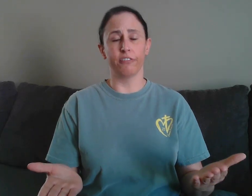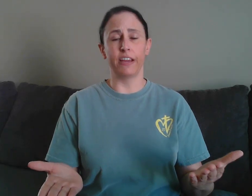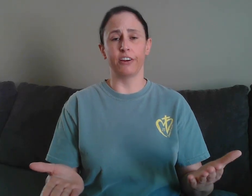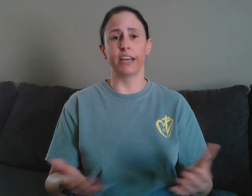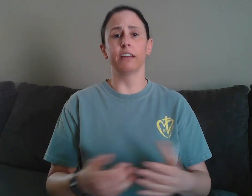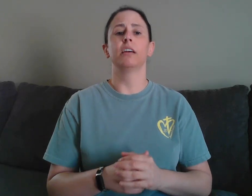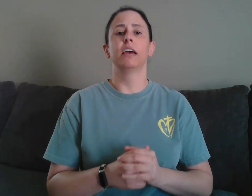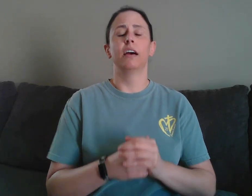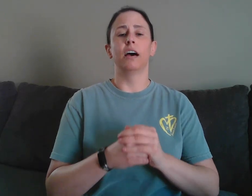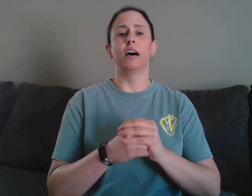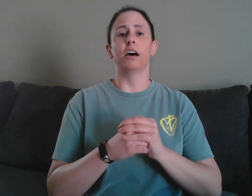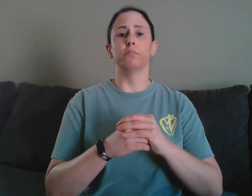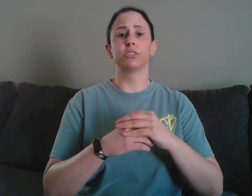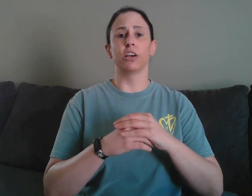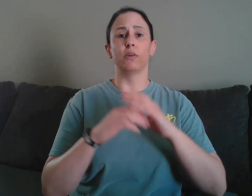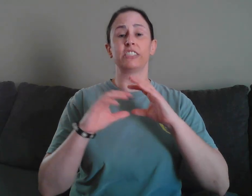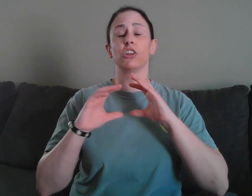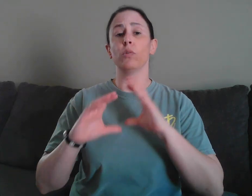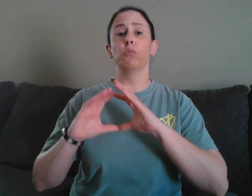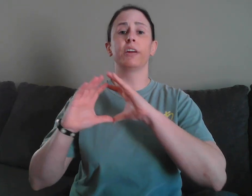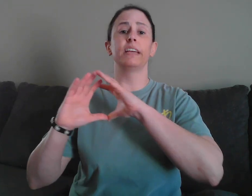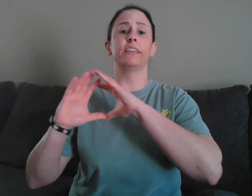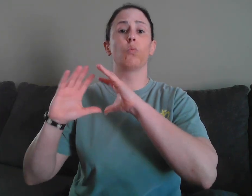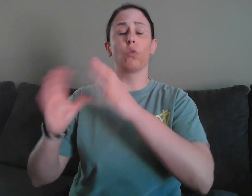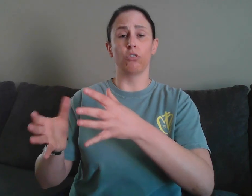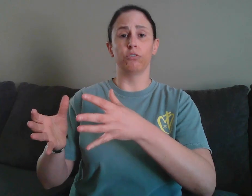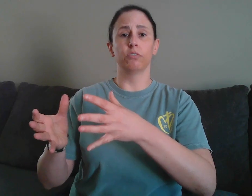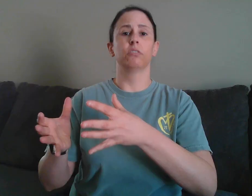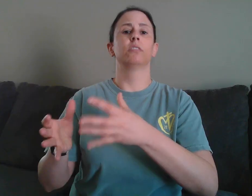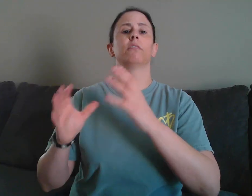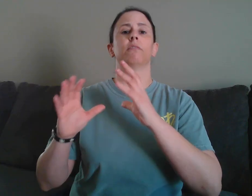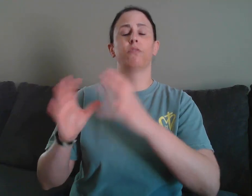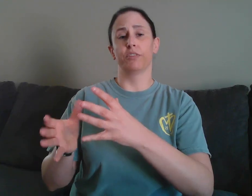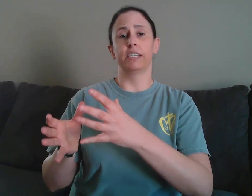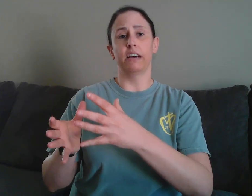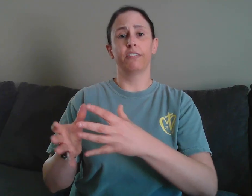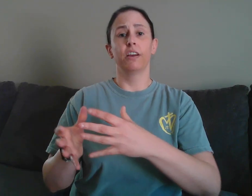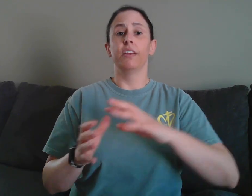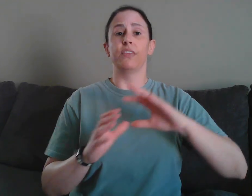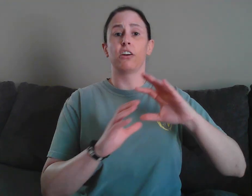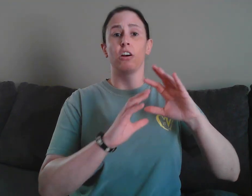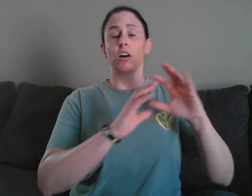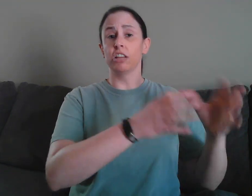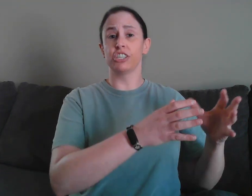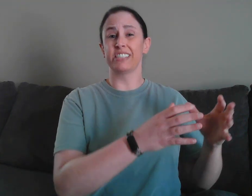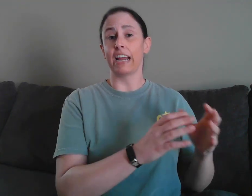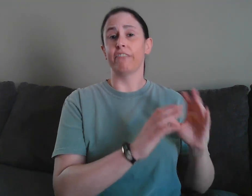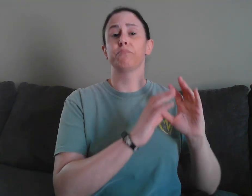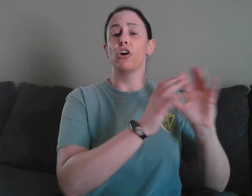heart of hearing. Um so it's the only one in the world for the deaf. There are colleges that have